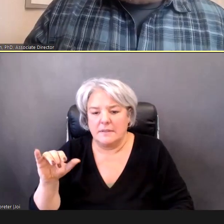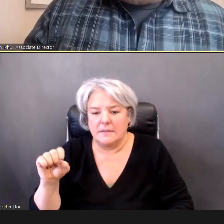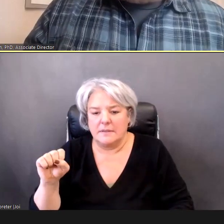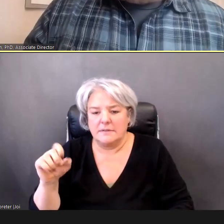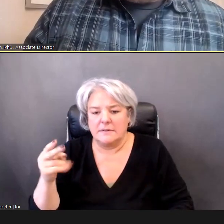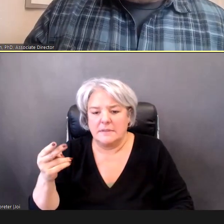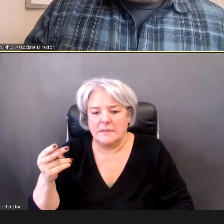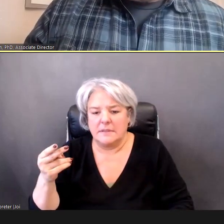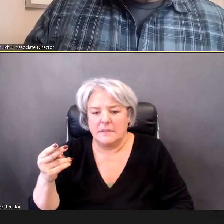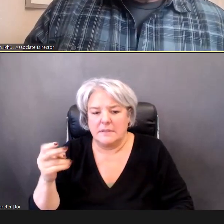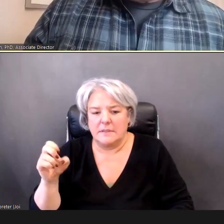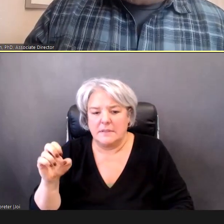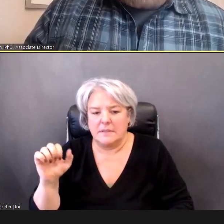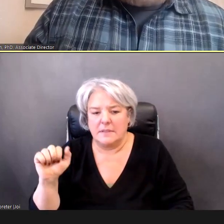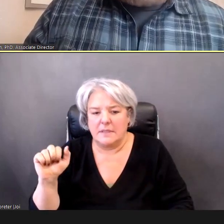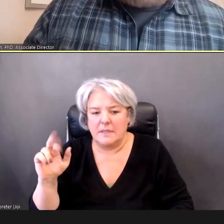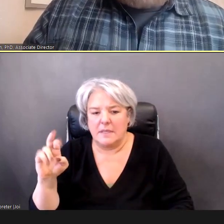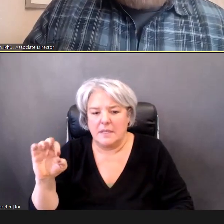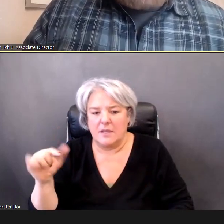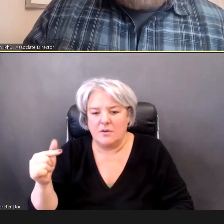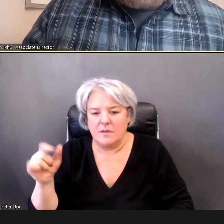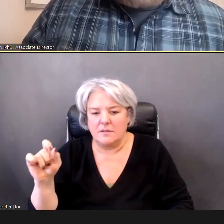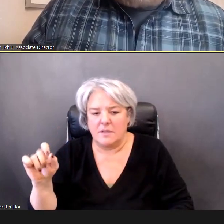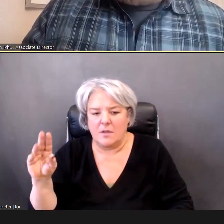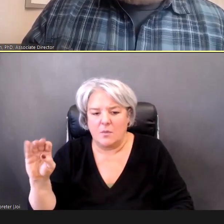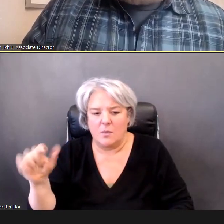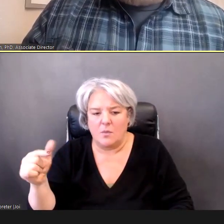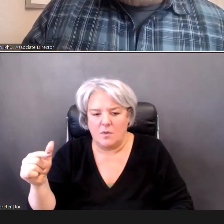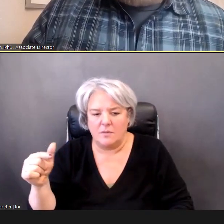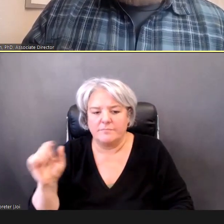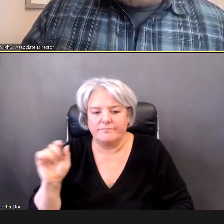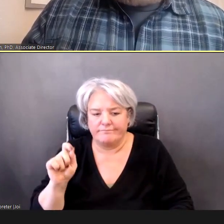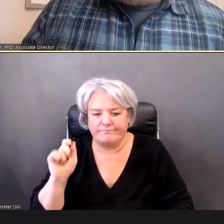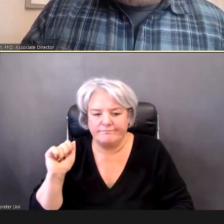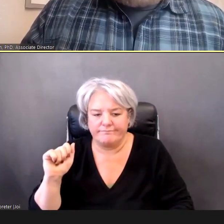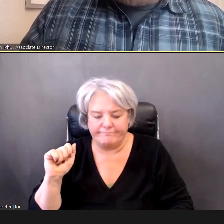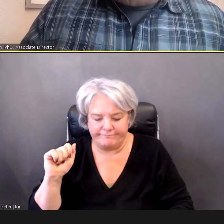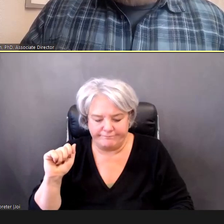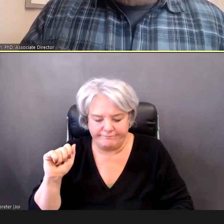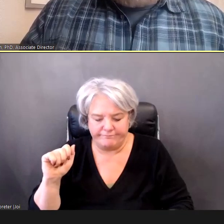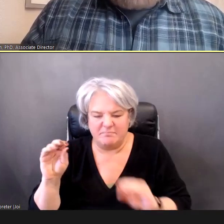Gunner will put it into the chat kids